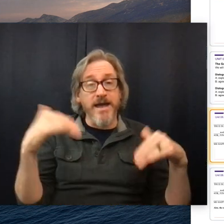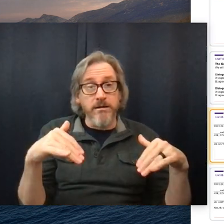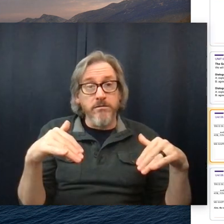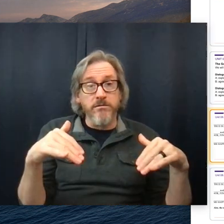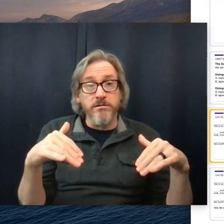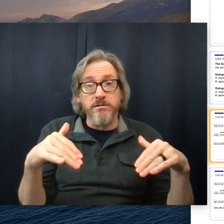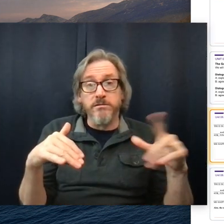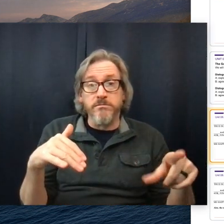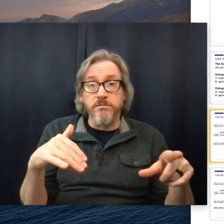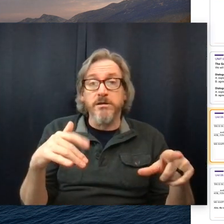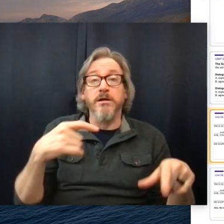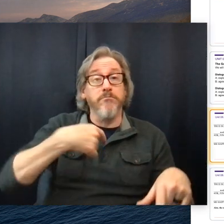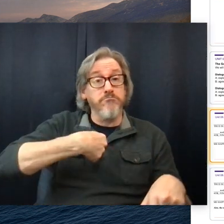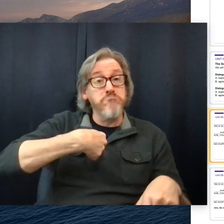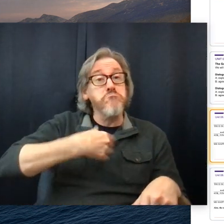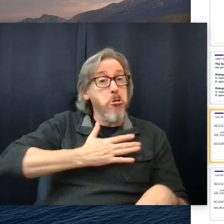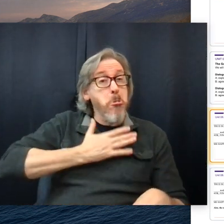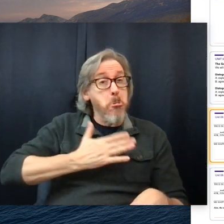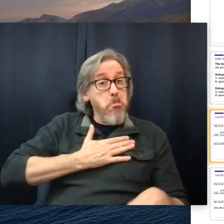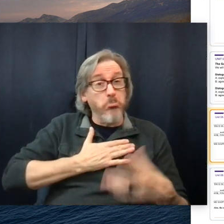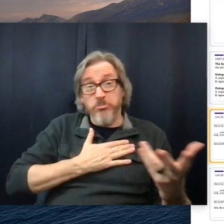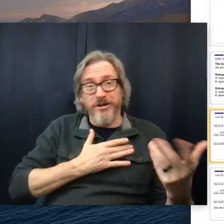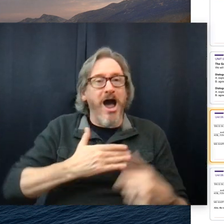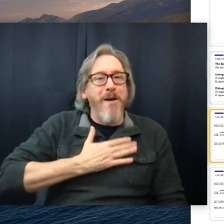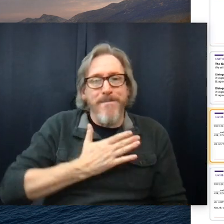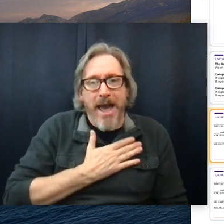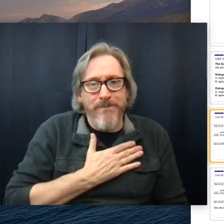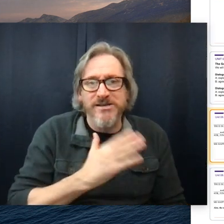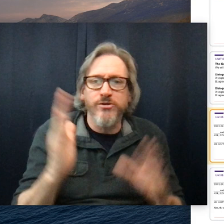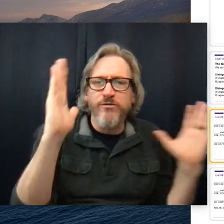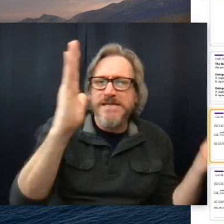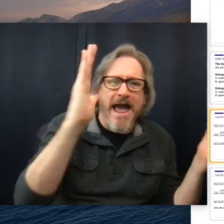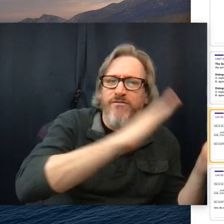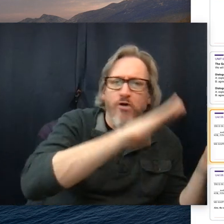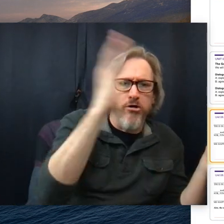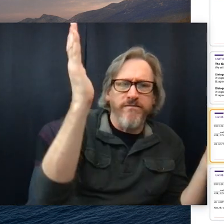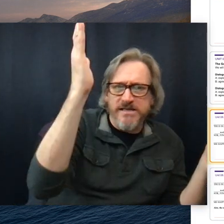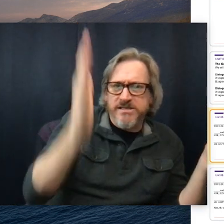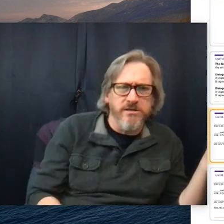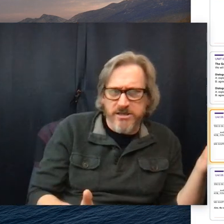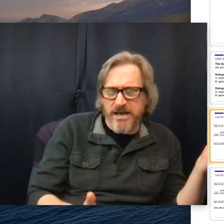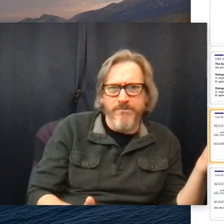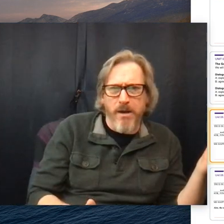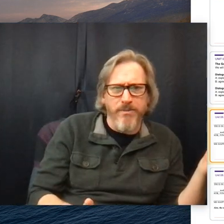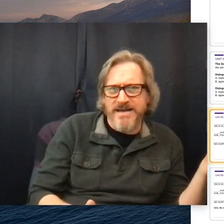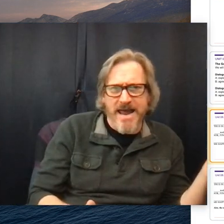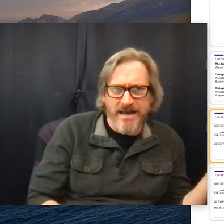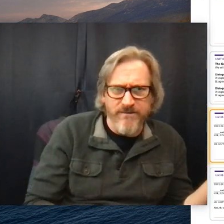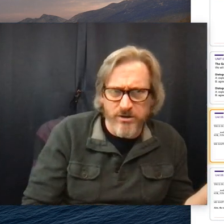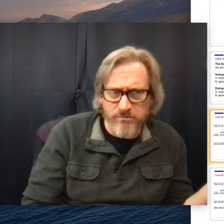then I'm happy so the first half of all of these can apply to any of the